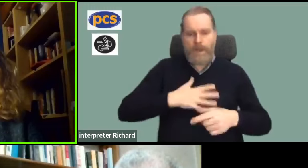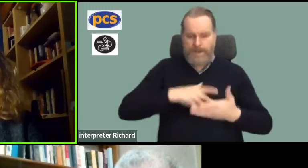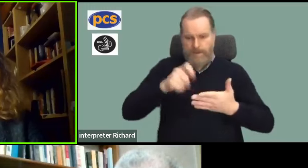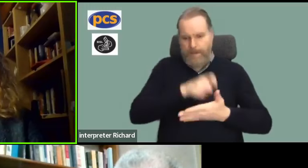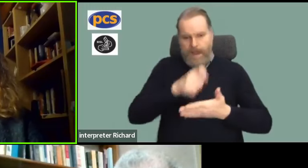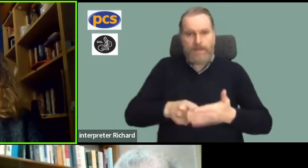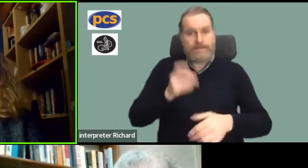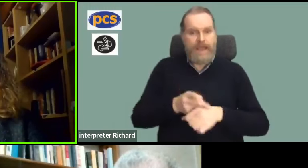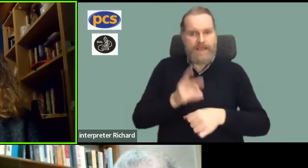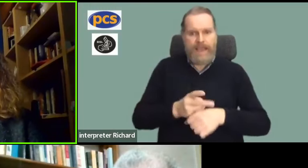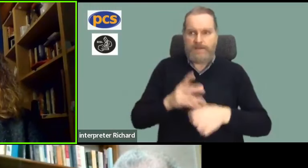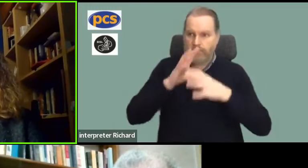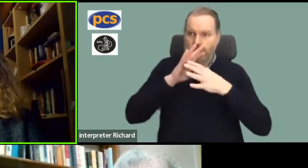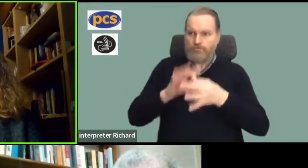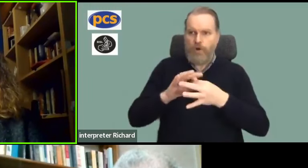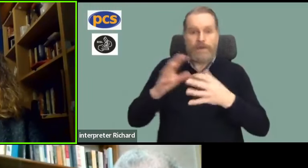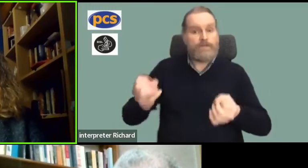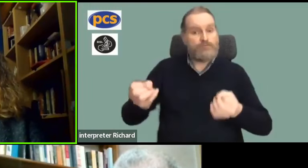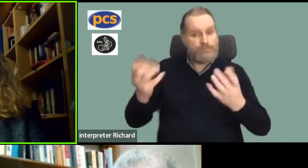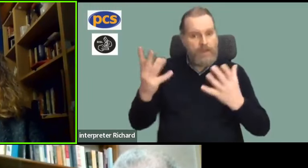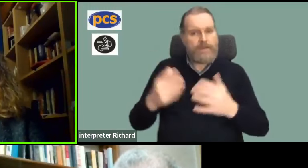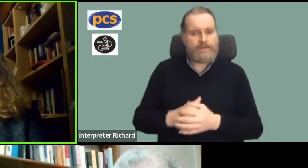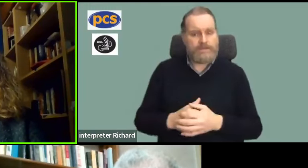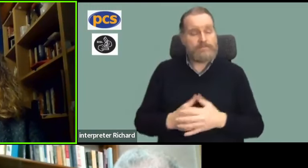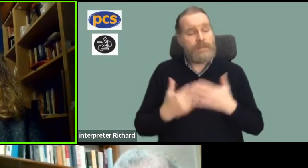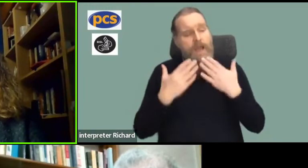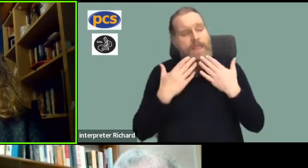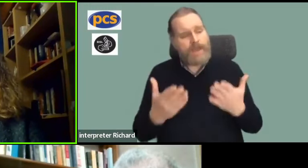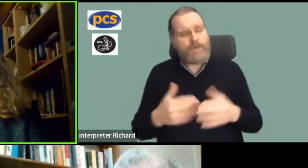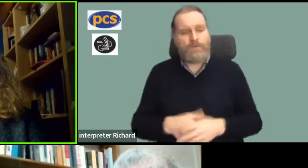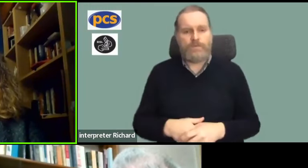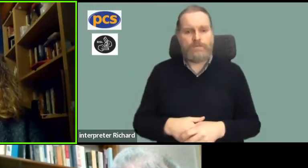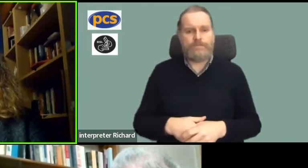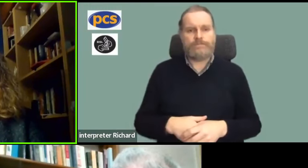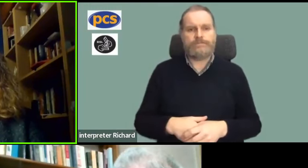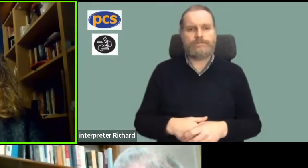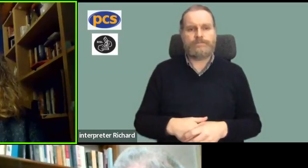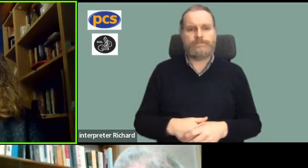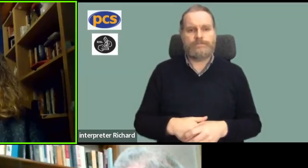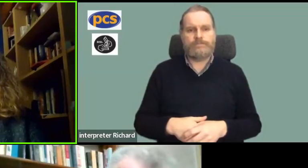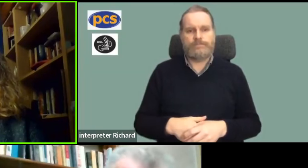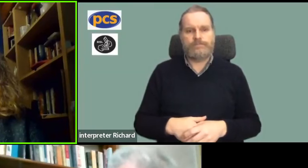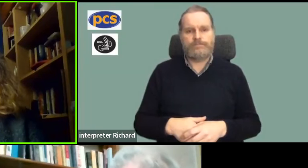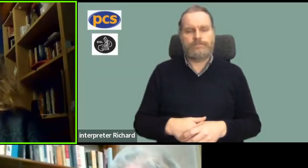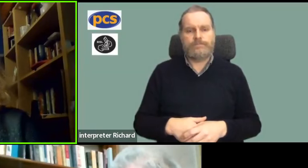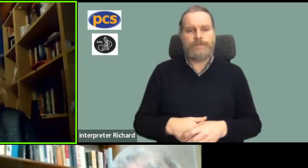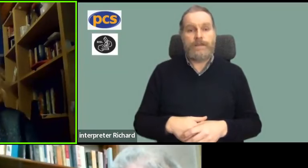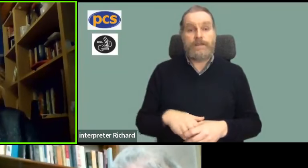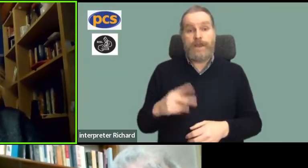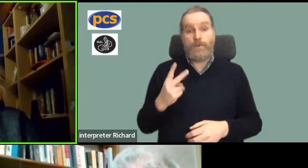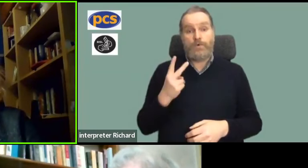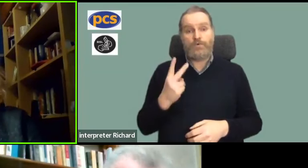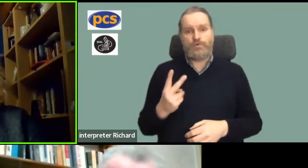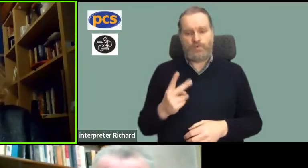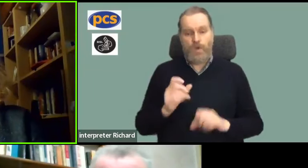Can win the rebal. It and join the fight soon that's be too smaller And so thank you very much for that Peter Okay, and there's a a couple